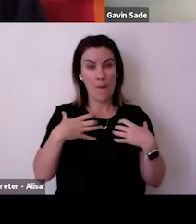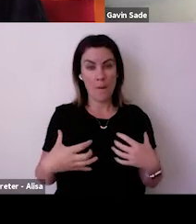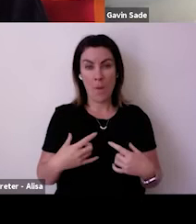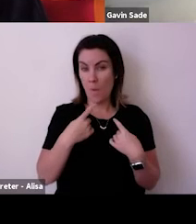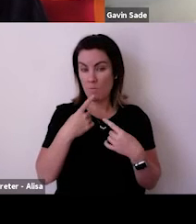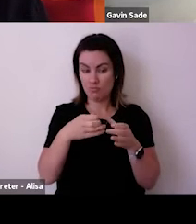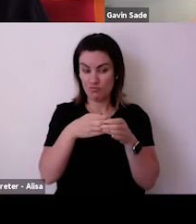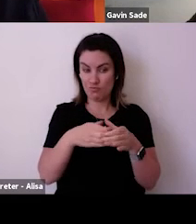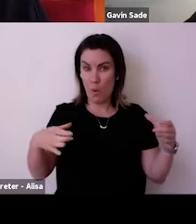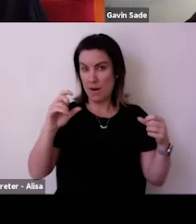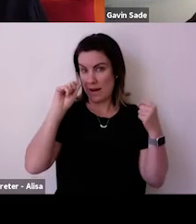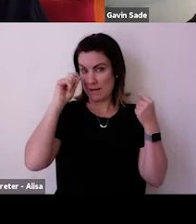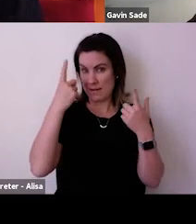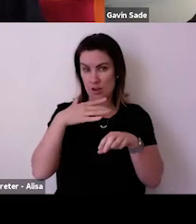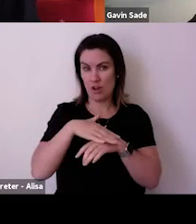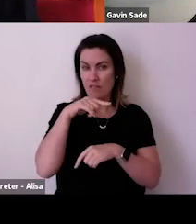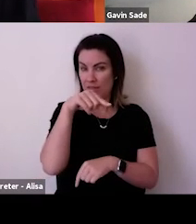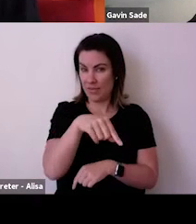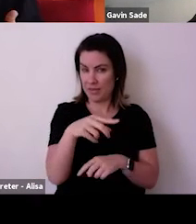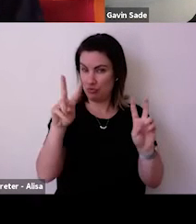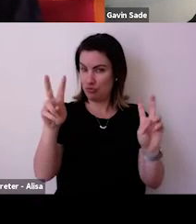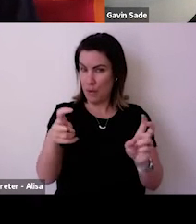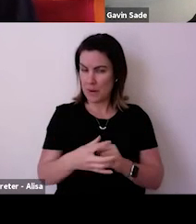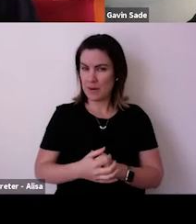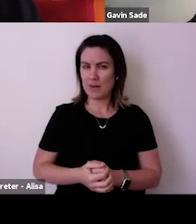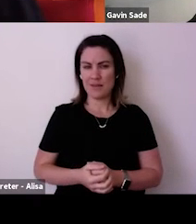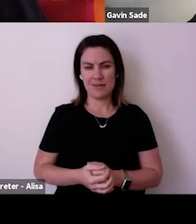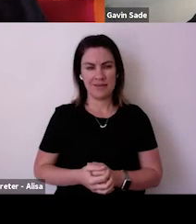And think that demonstrates the literature that Gavin and Greg pointed